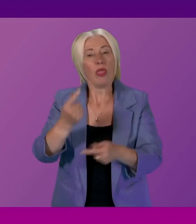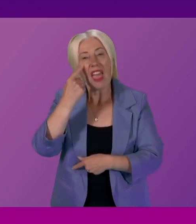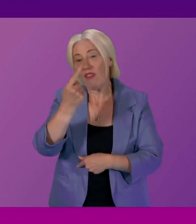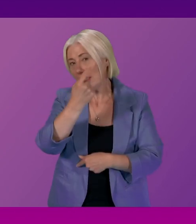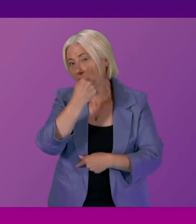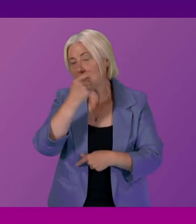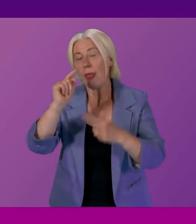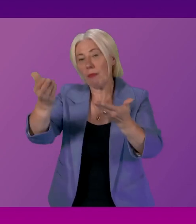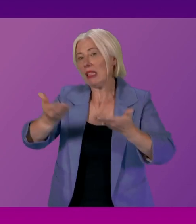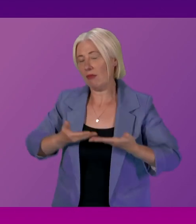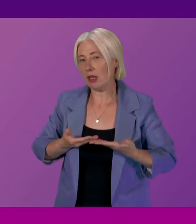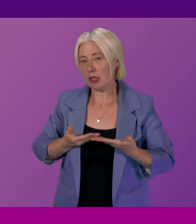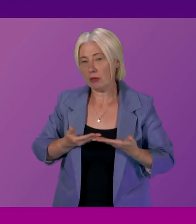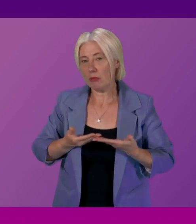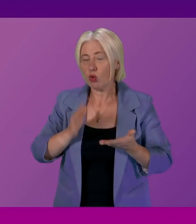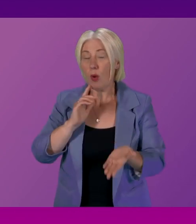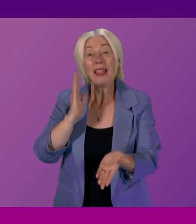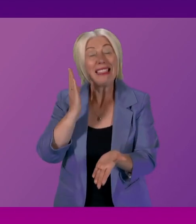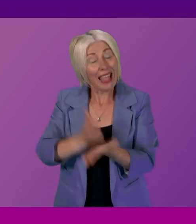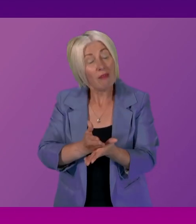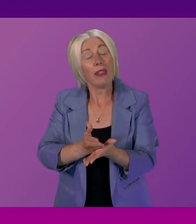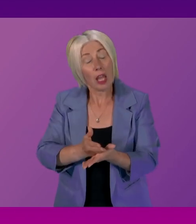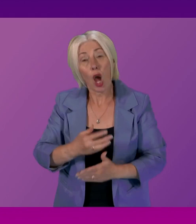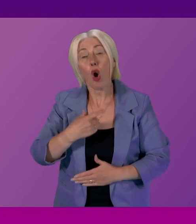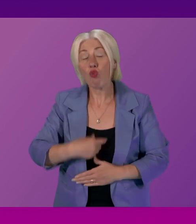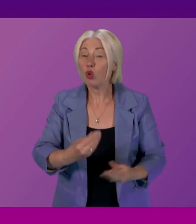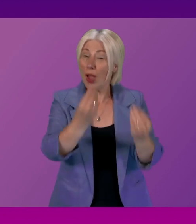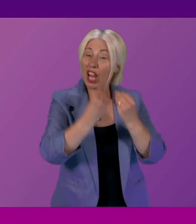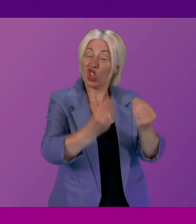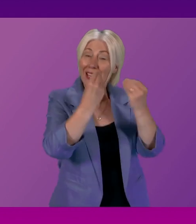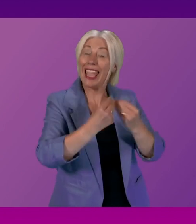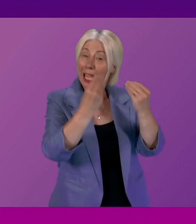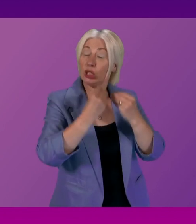There is definitely a role for education around rape myths— Briefly, First Minister.